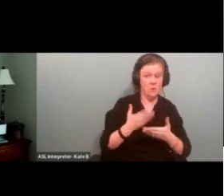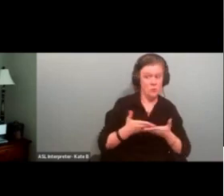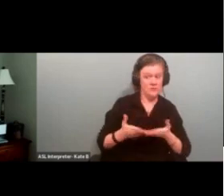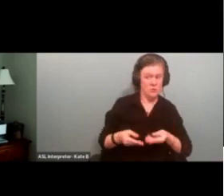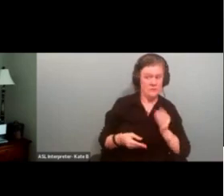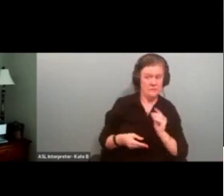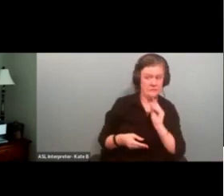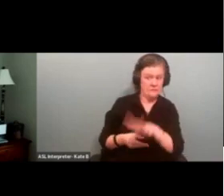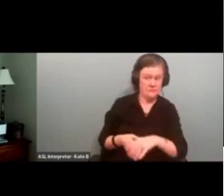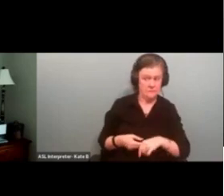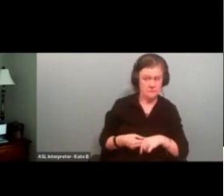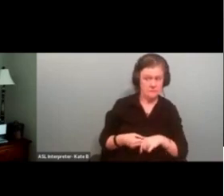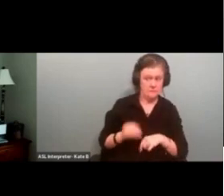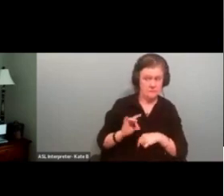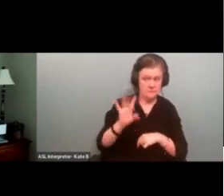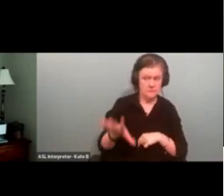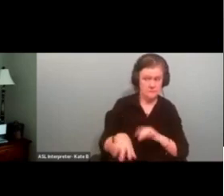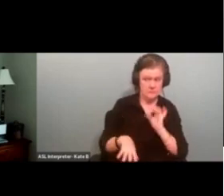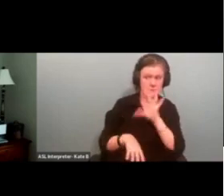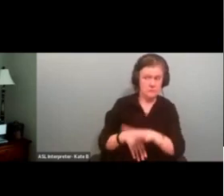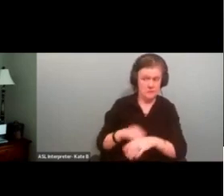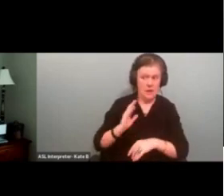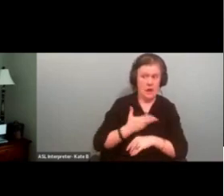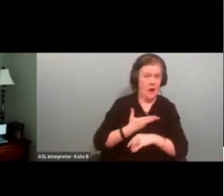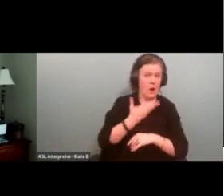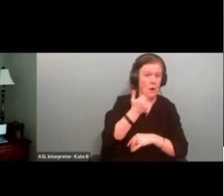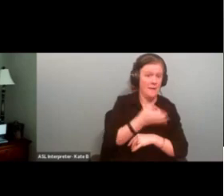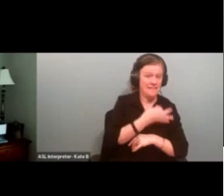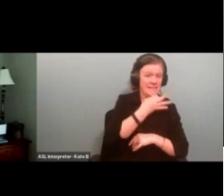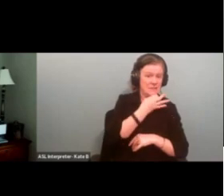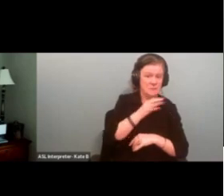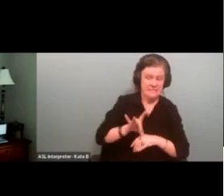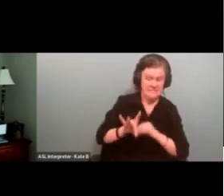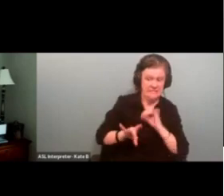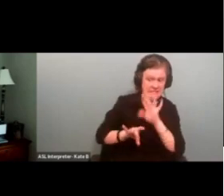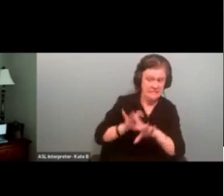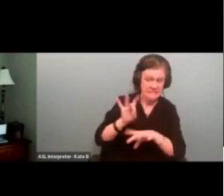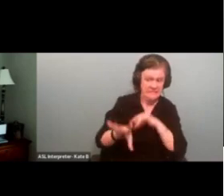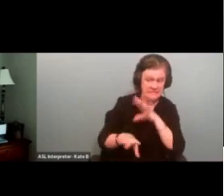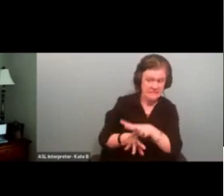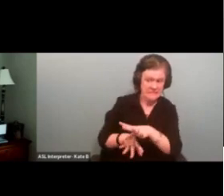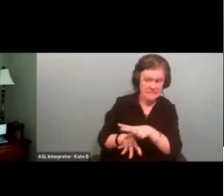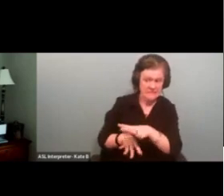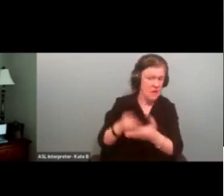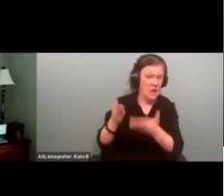we're going to put forward our best expertise, which actually may not have anything to do with